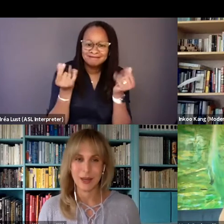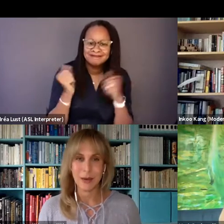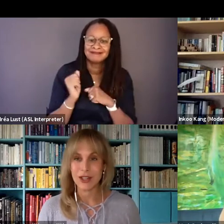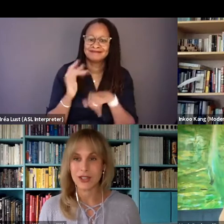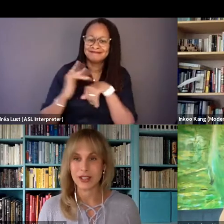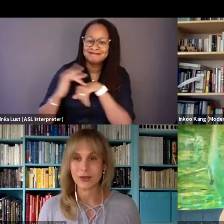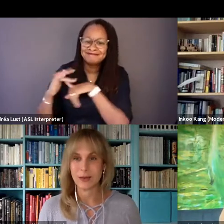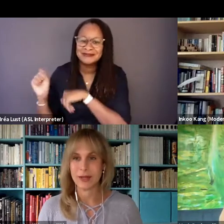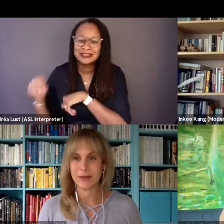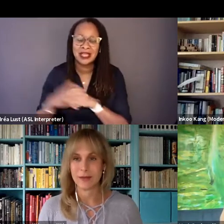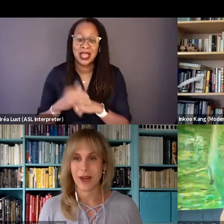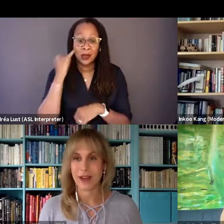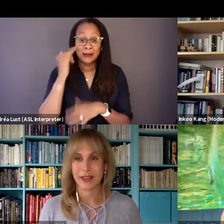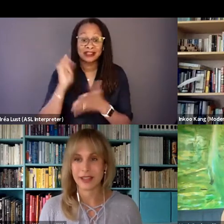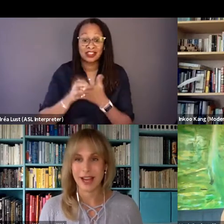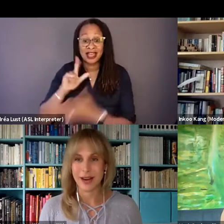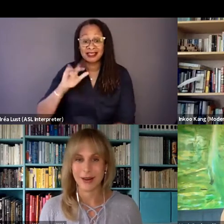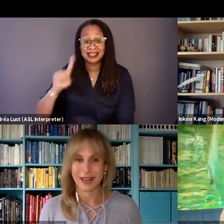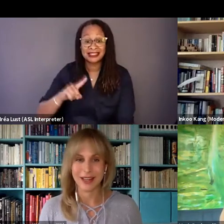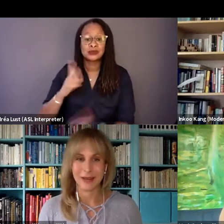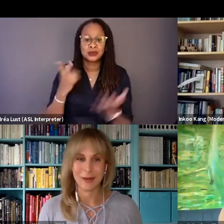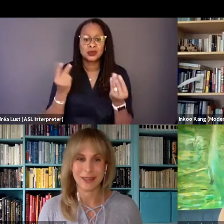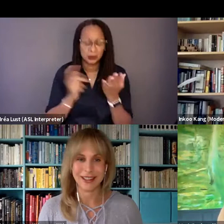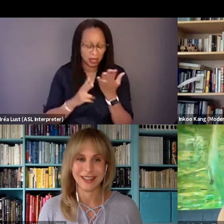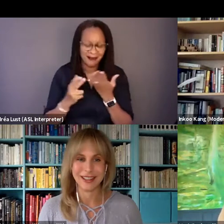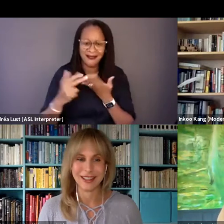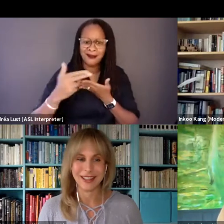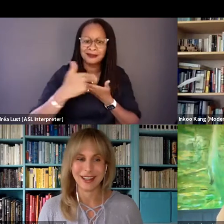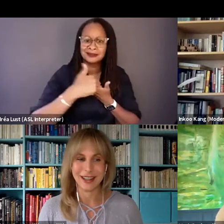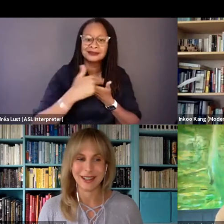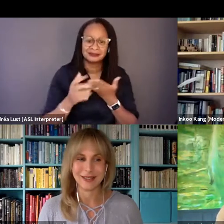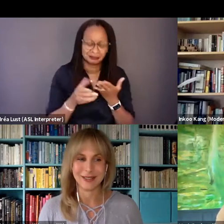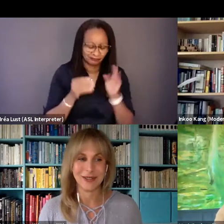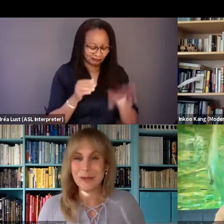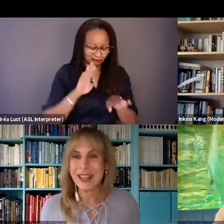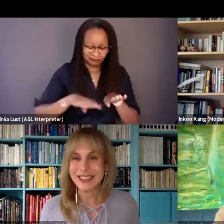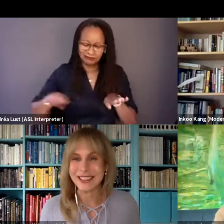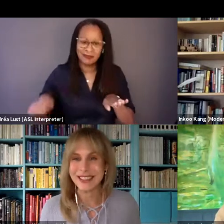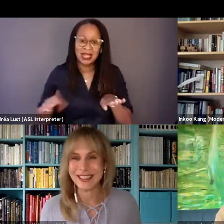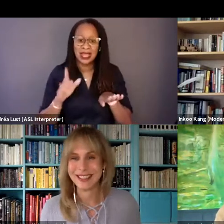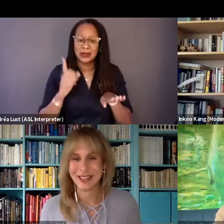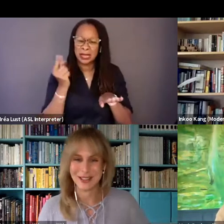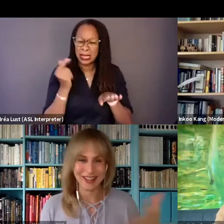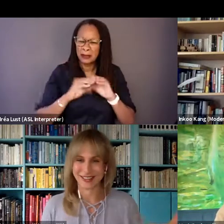We imagine that Liz would be cutting things out, and it would be a little messy,